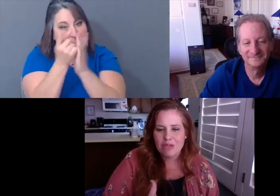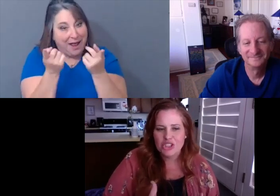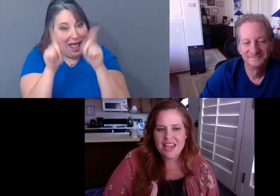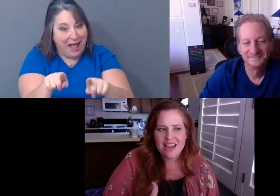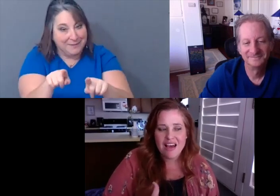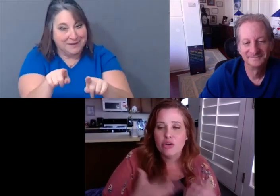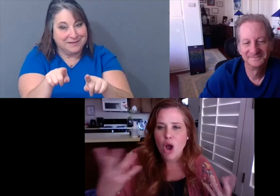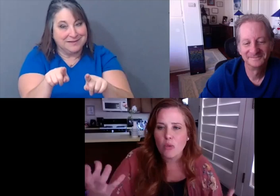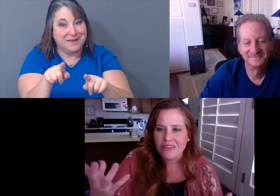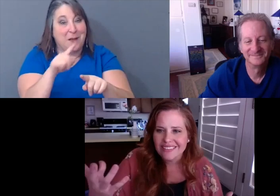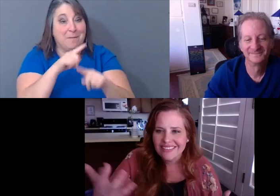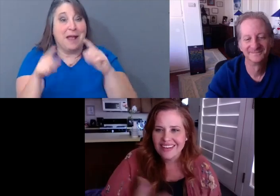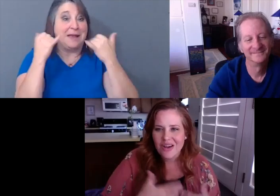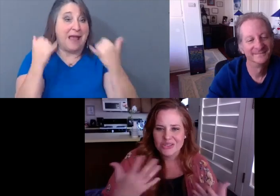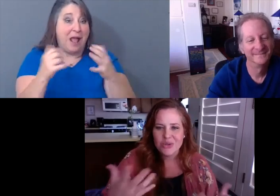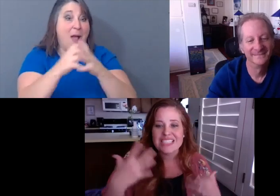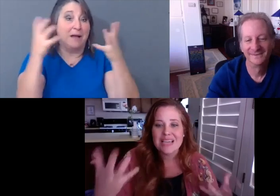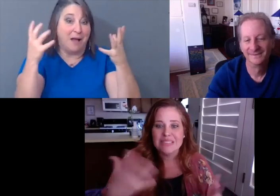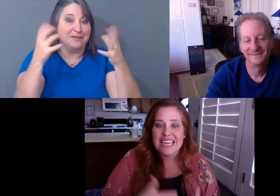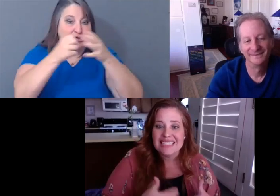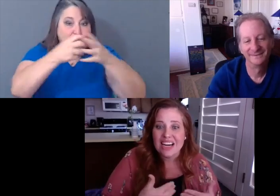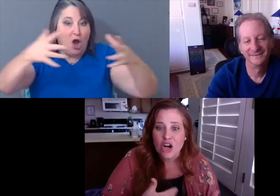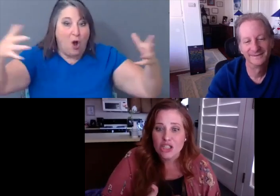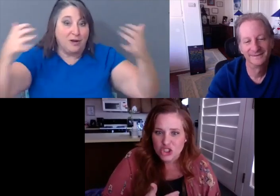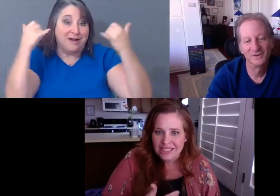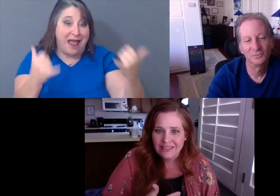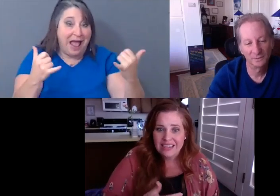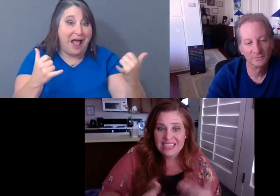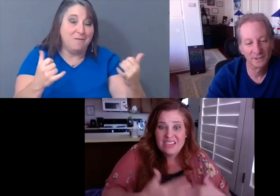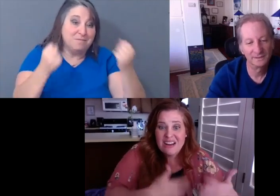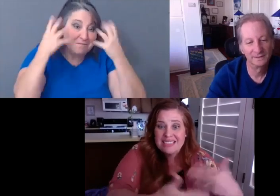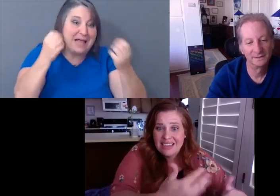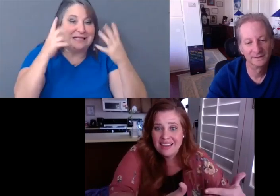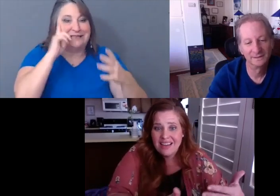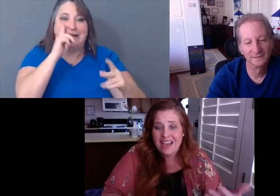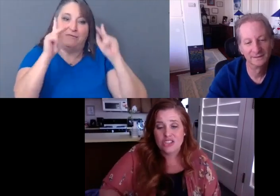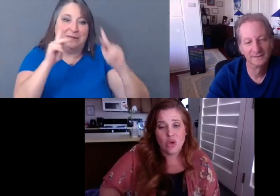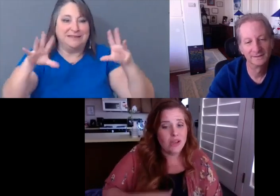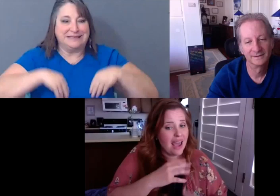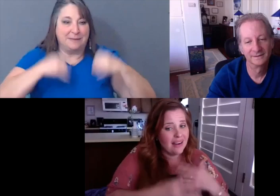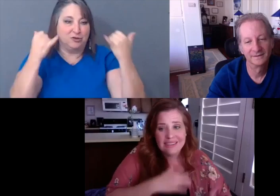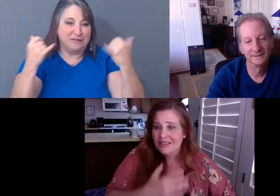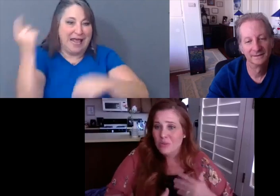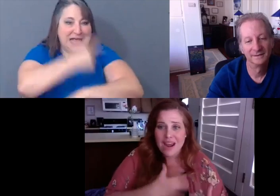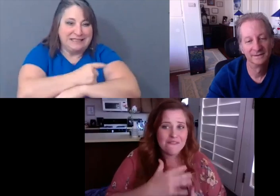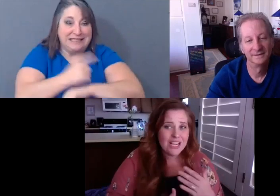how much they have grown, you know, to accept today's technology is advancing. And so we gotta, we gotta figure it out